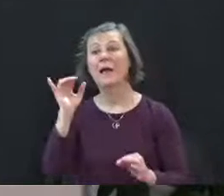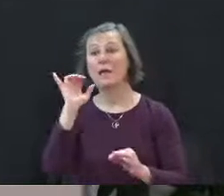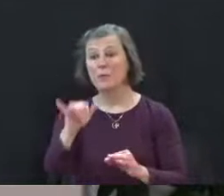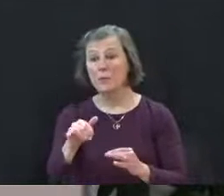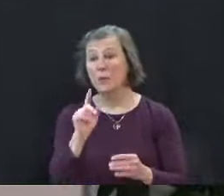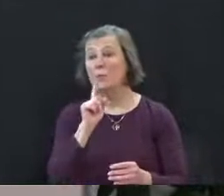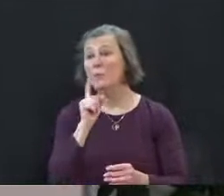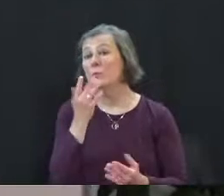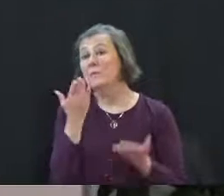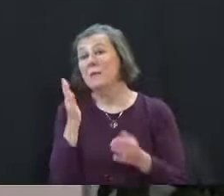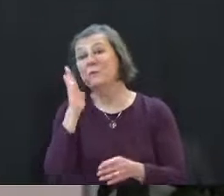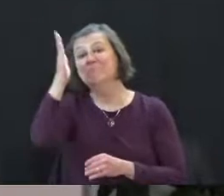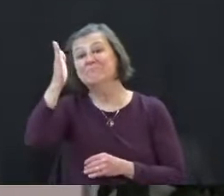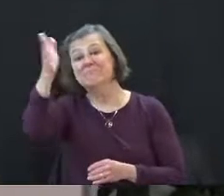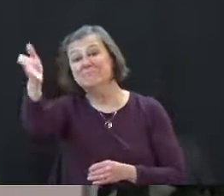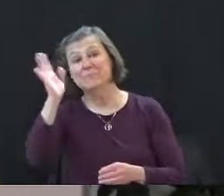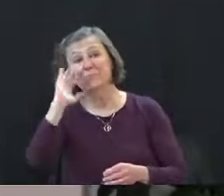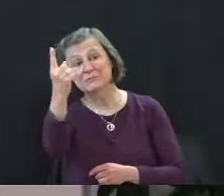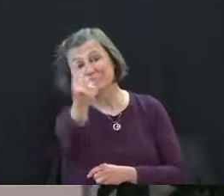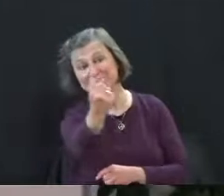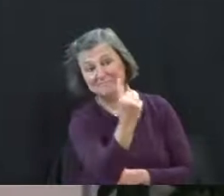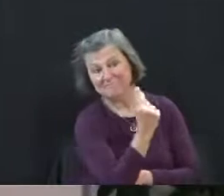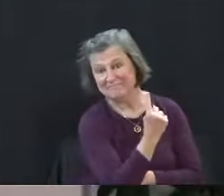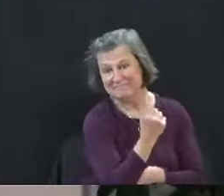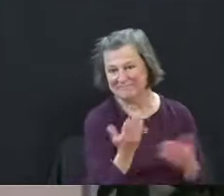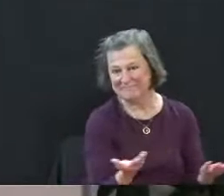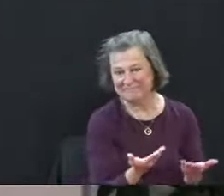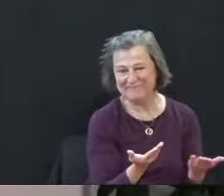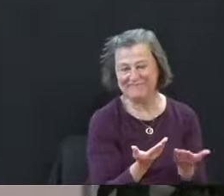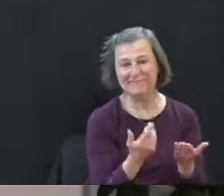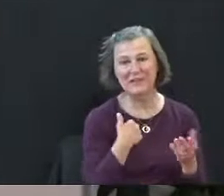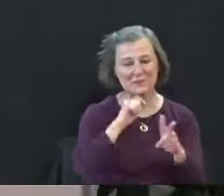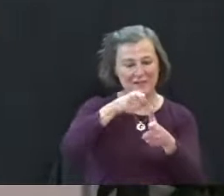our doors. We light these chalices for those whom we